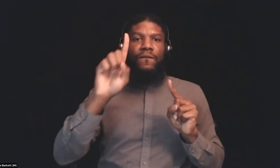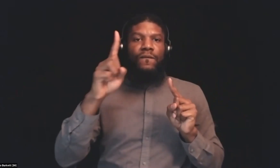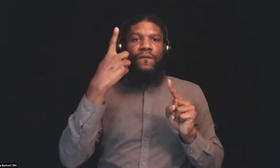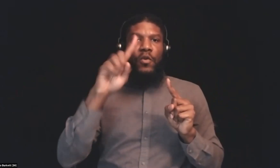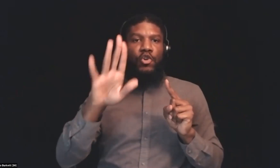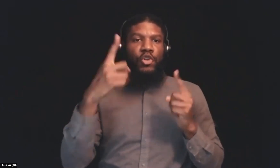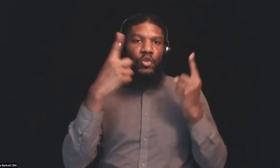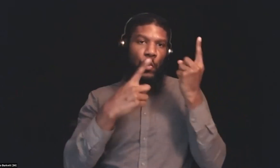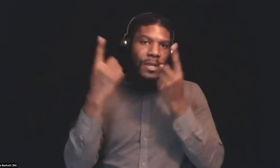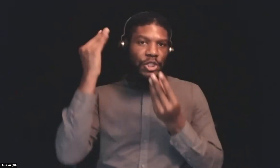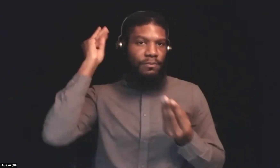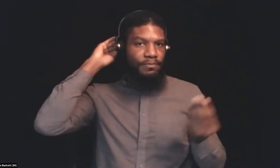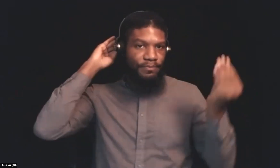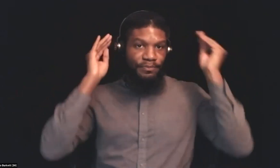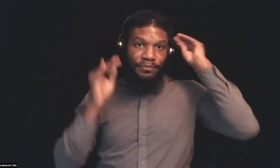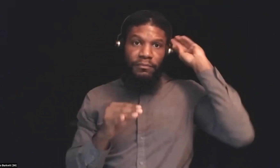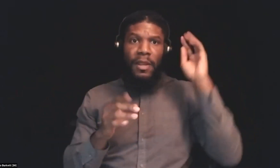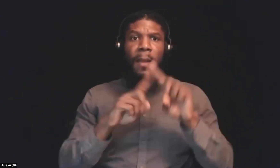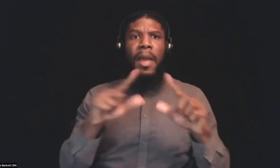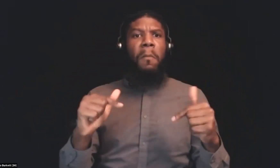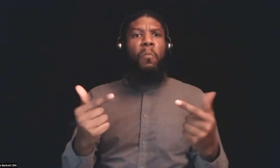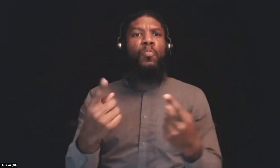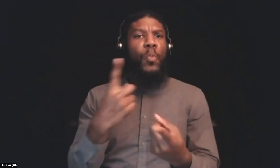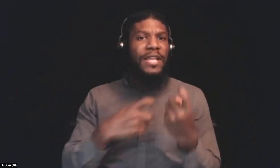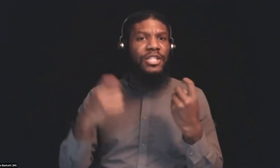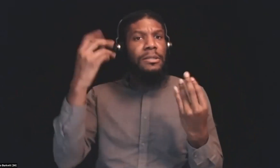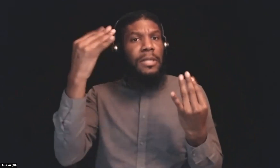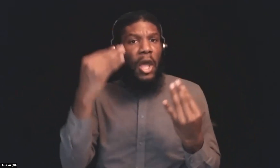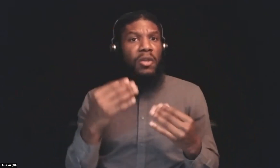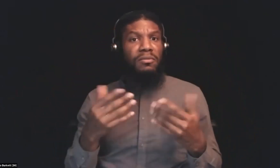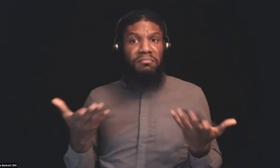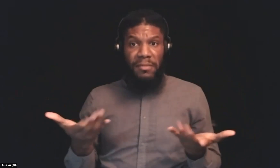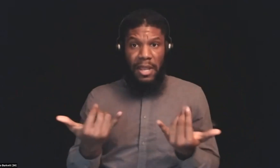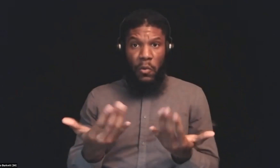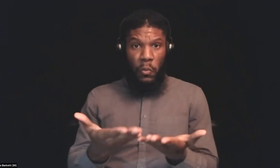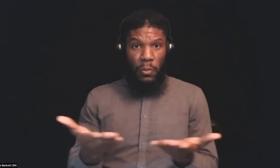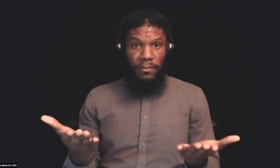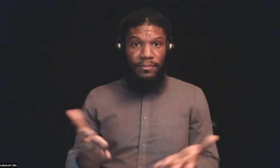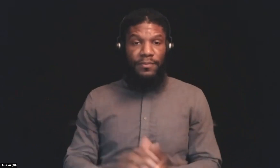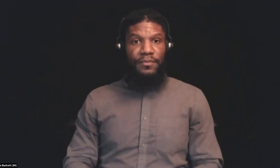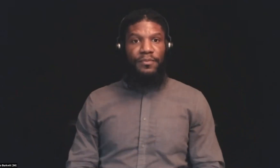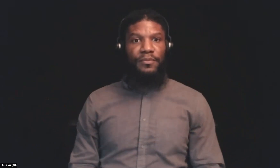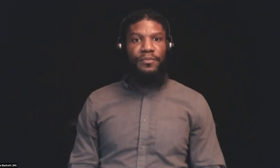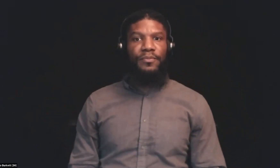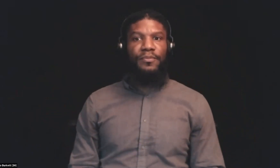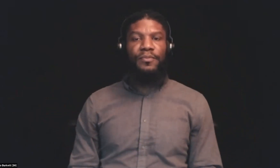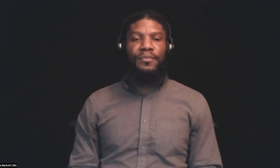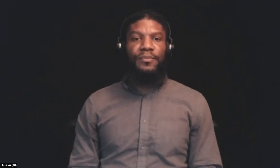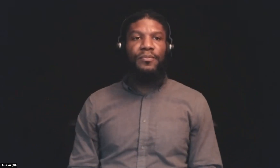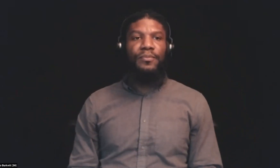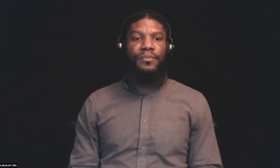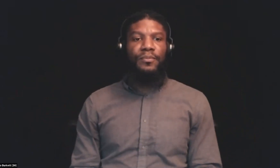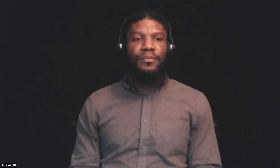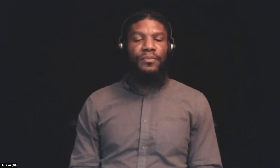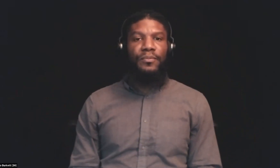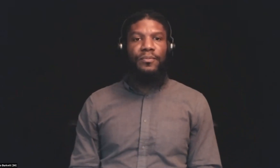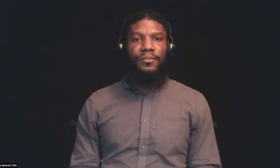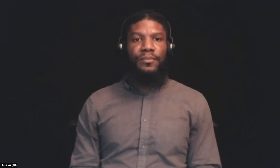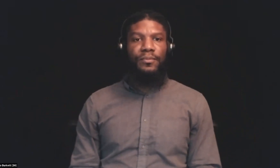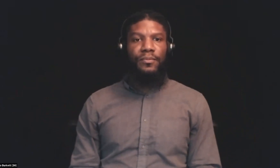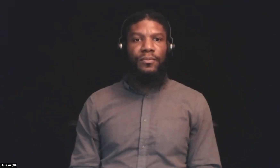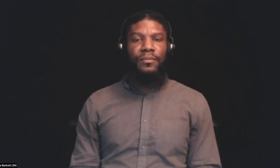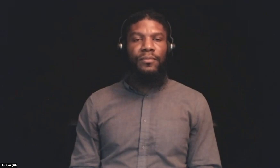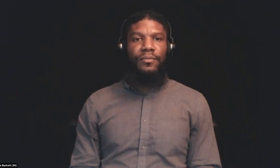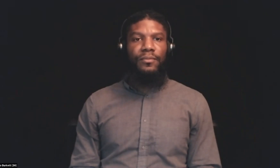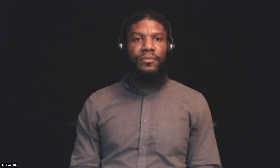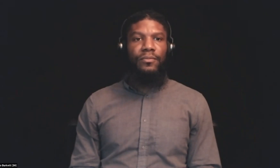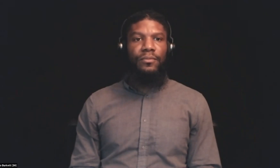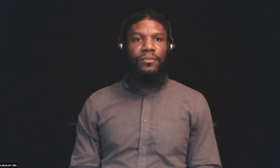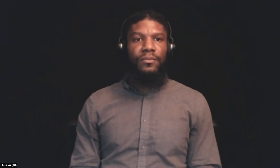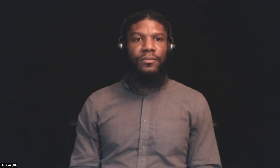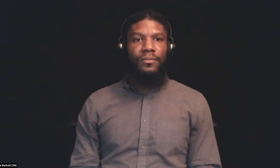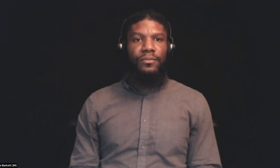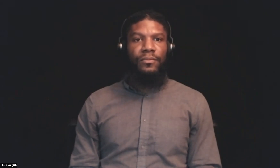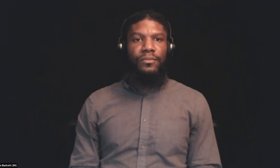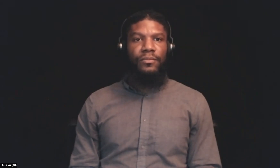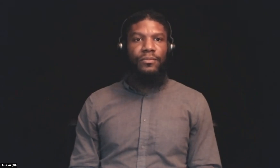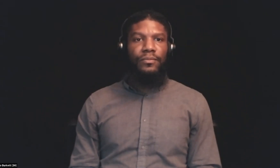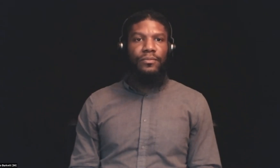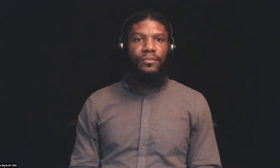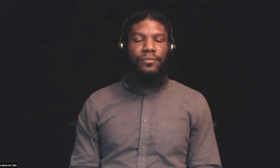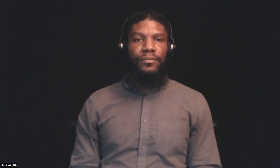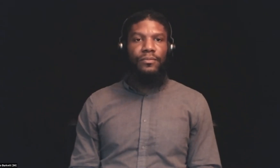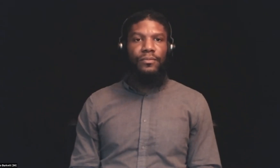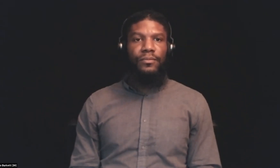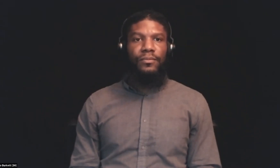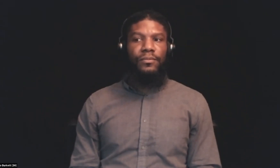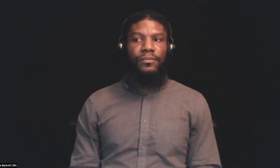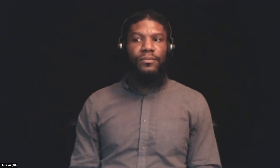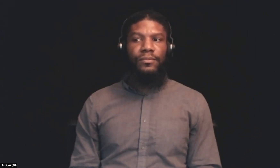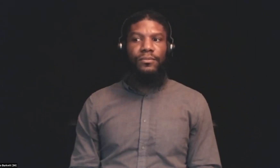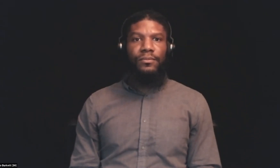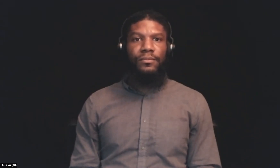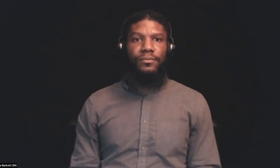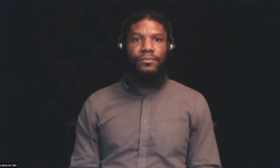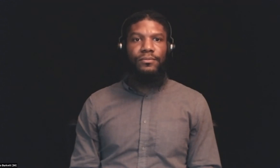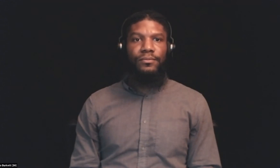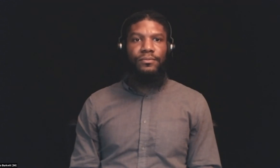What questions or thoughts do you have as we're wrapping up?